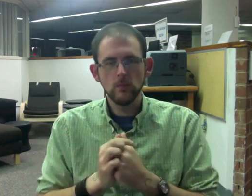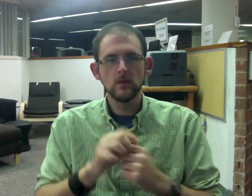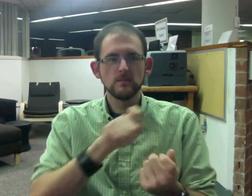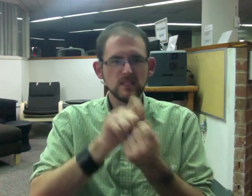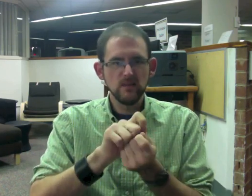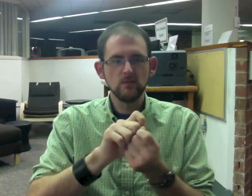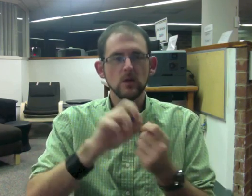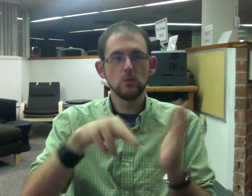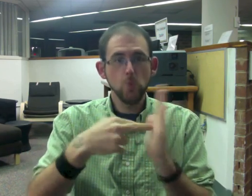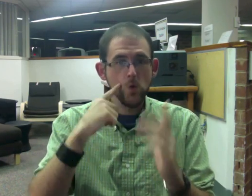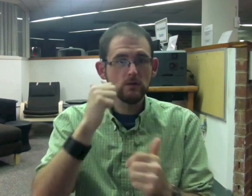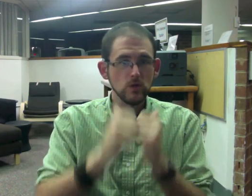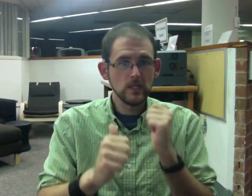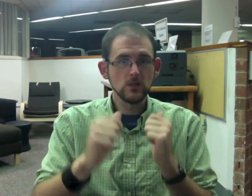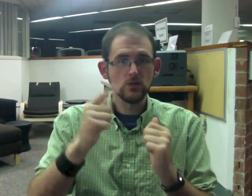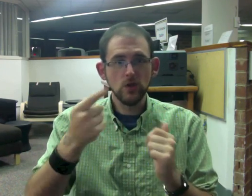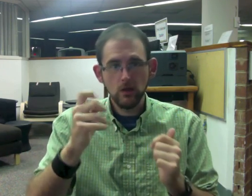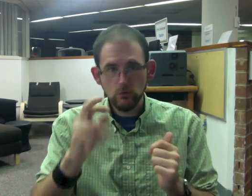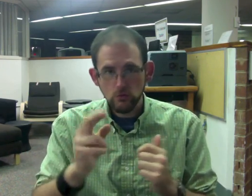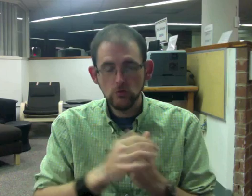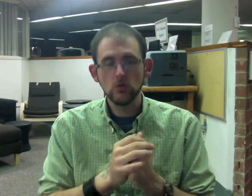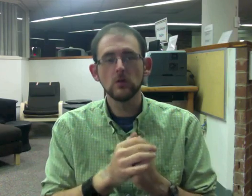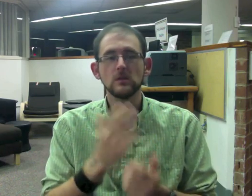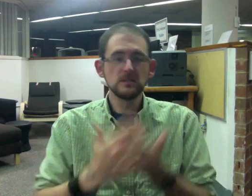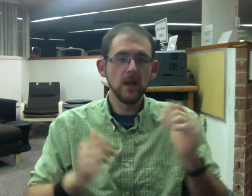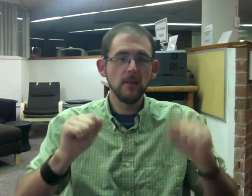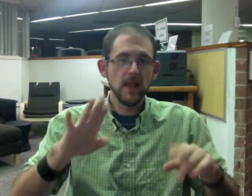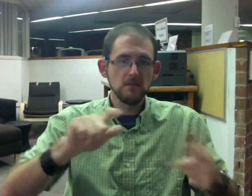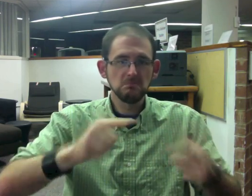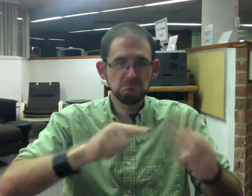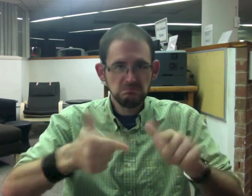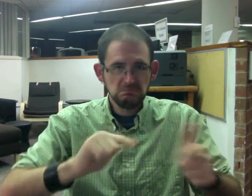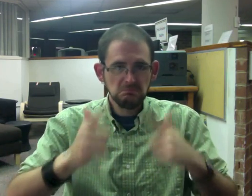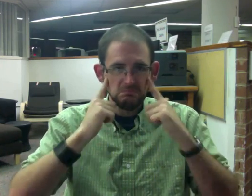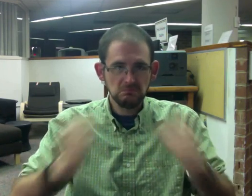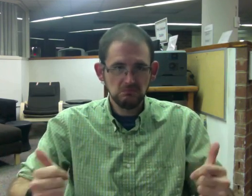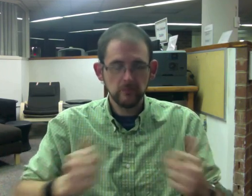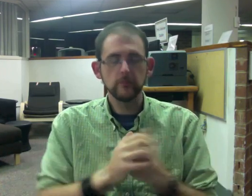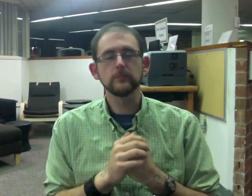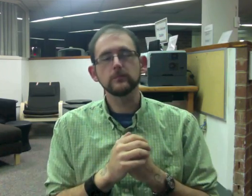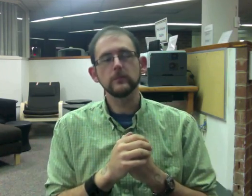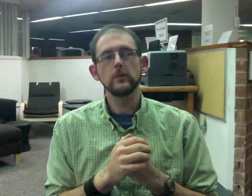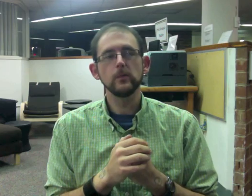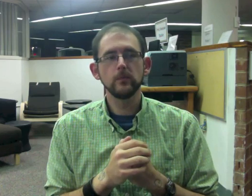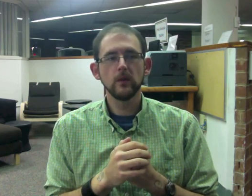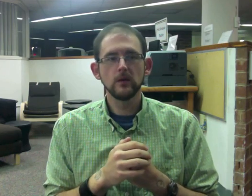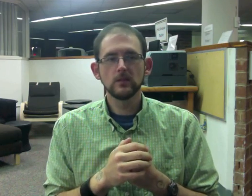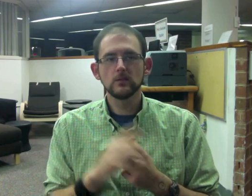And specific roles for each gender; some might be switched around according to need.